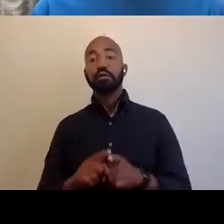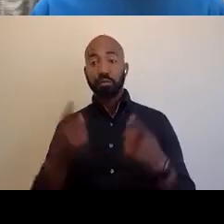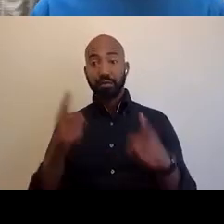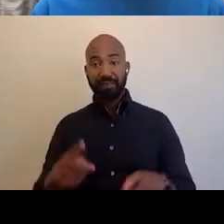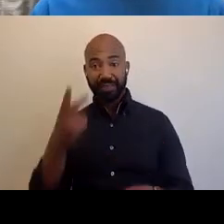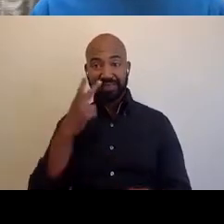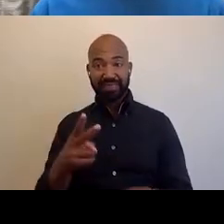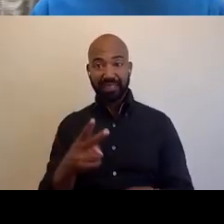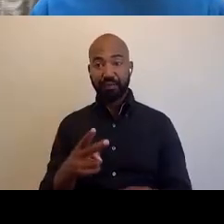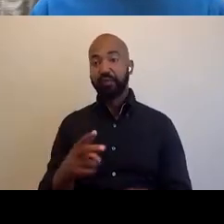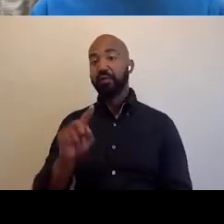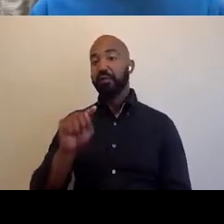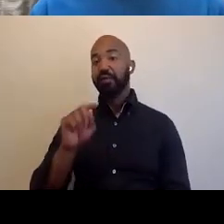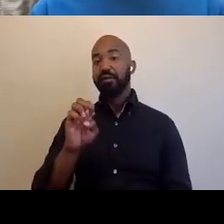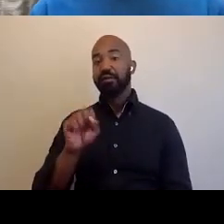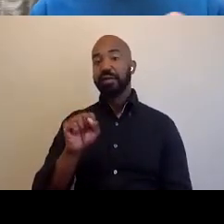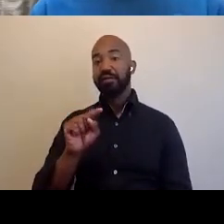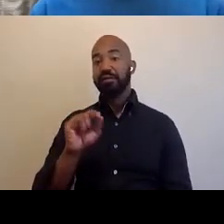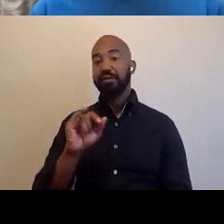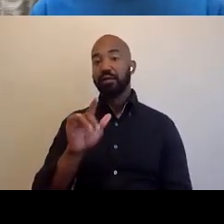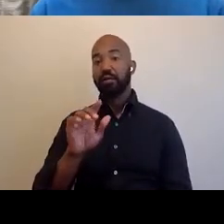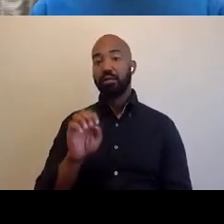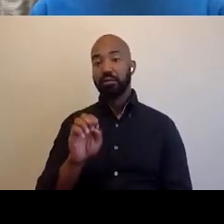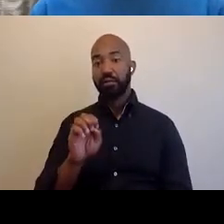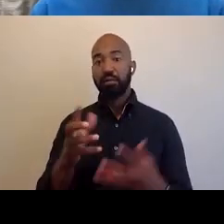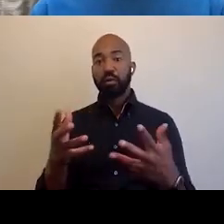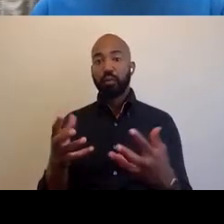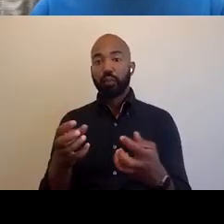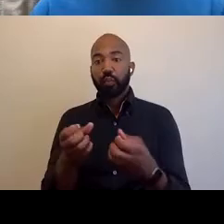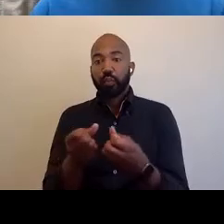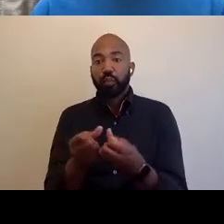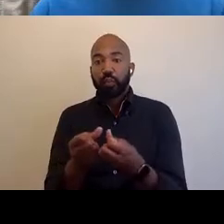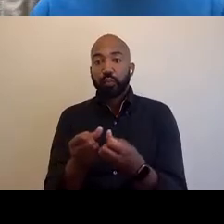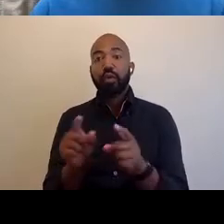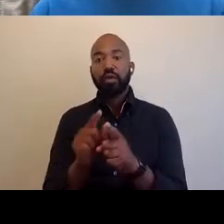So it's not that the sperm goes down to zero, it's just that the production is far,